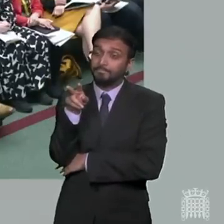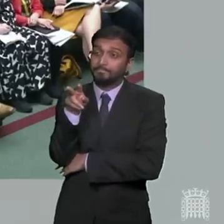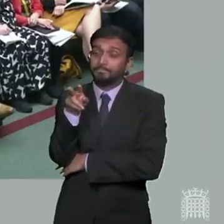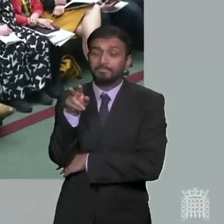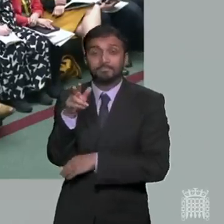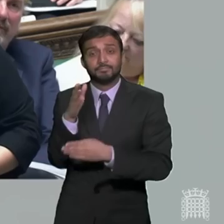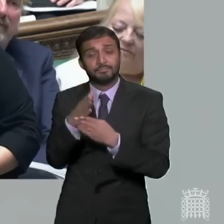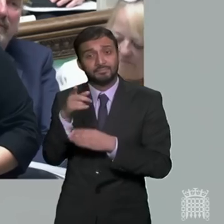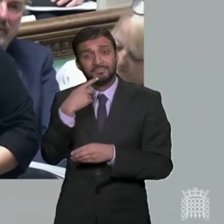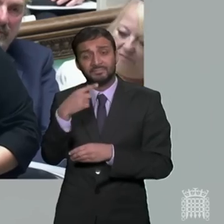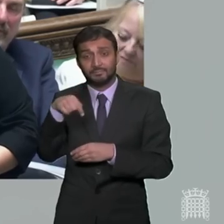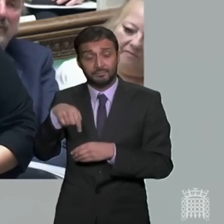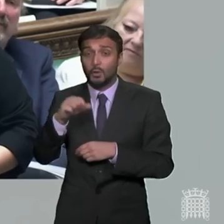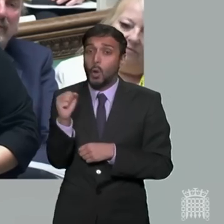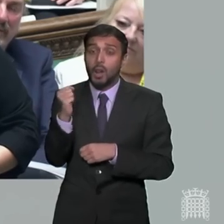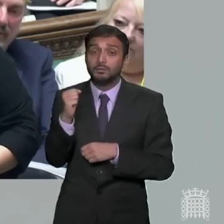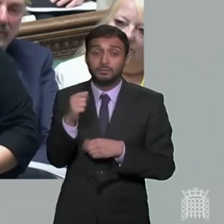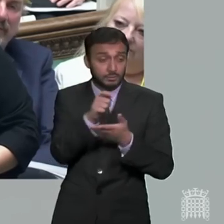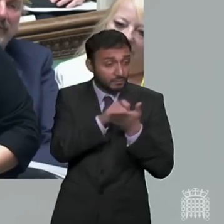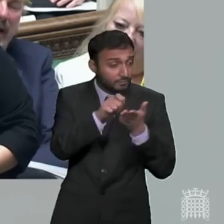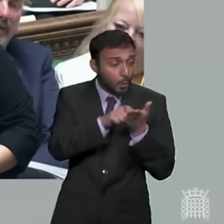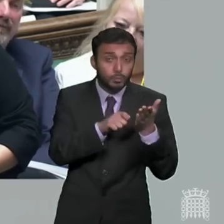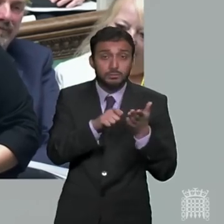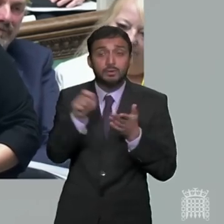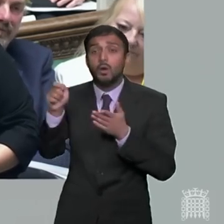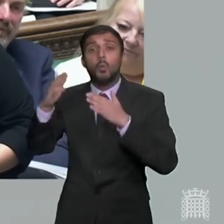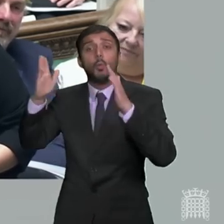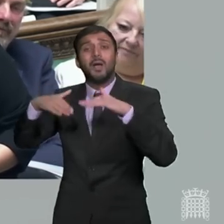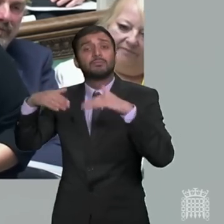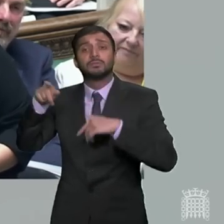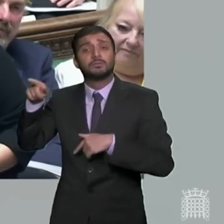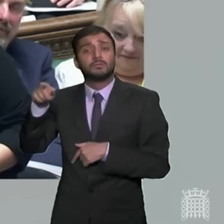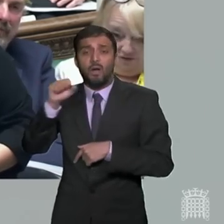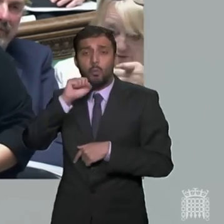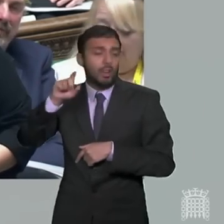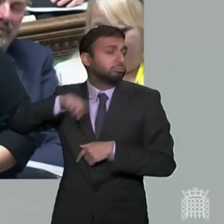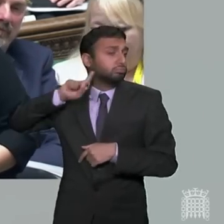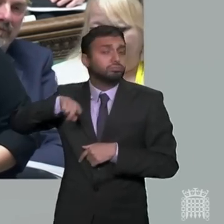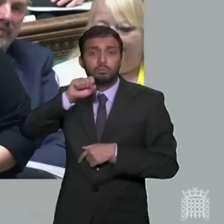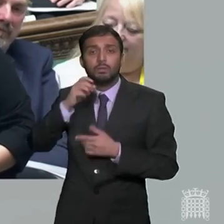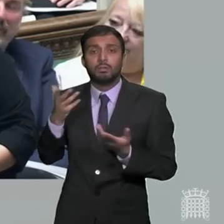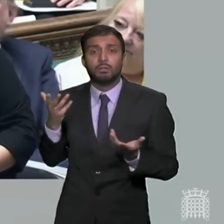votes, Westminster will decide, but democracy demands differently.